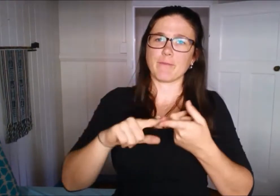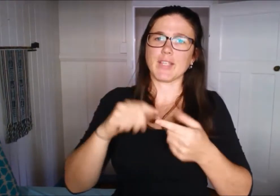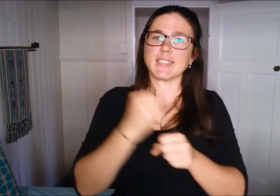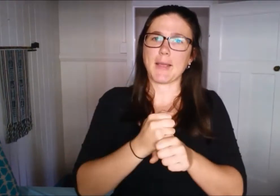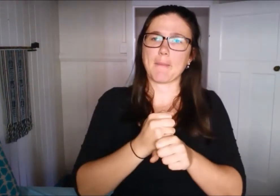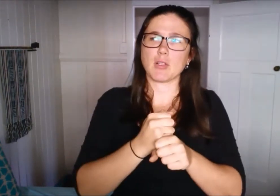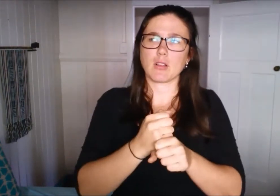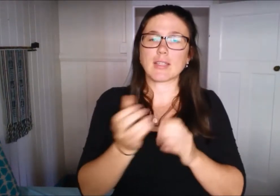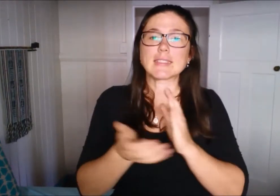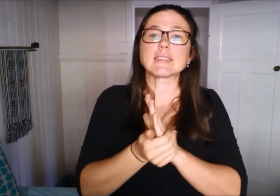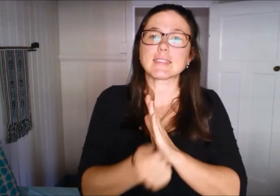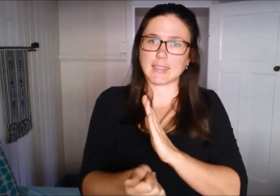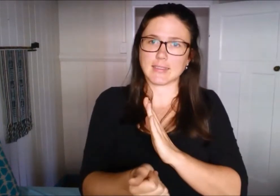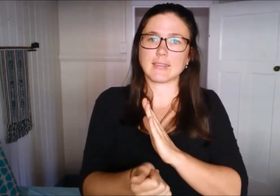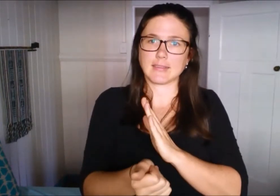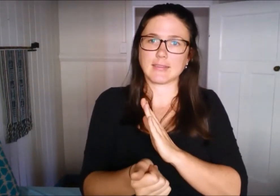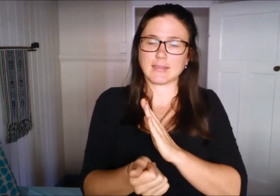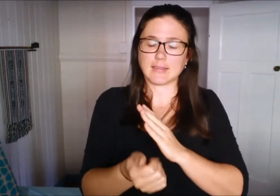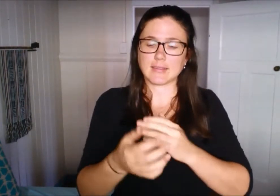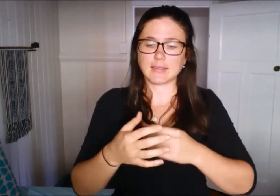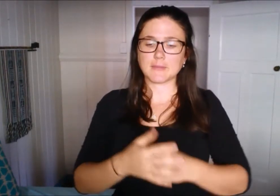For example, skills.